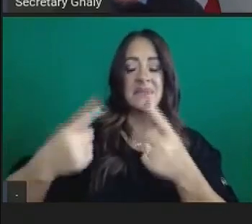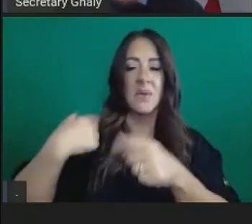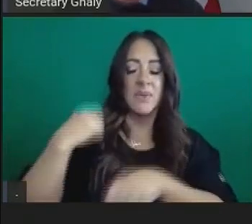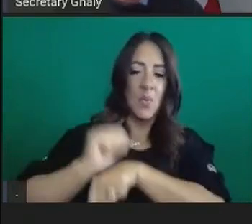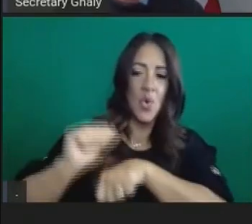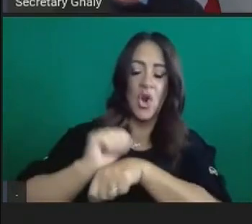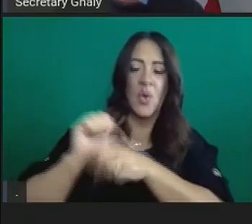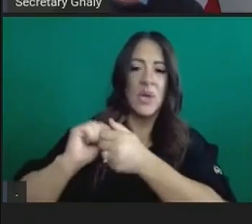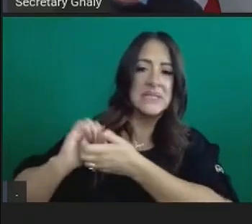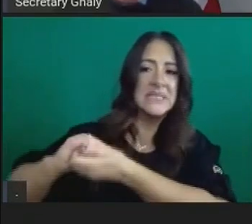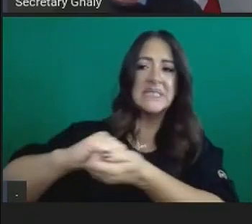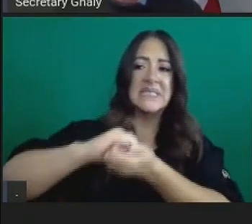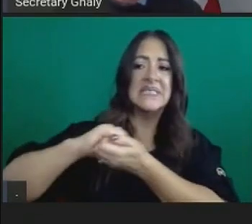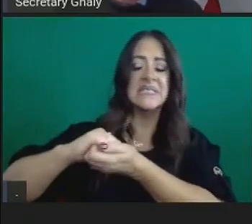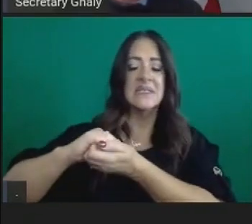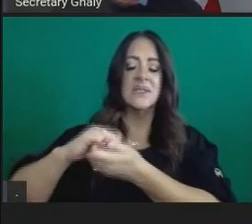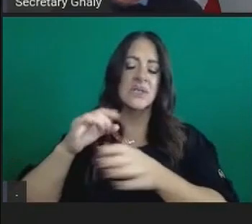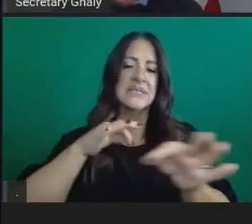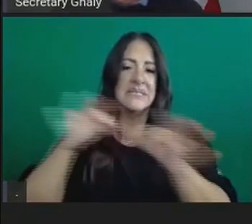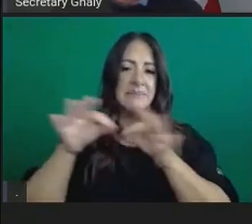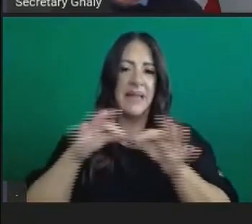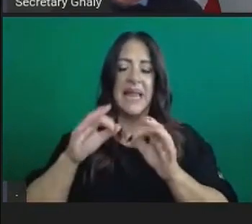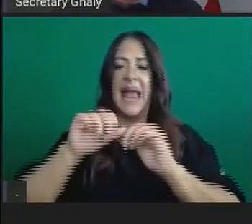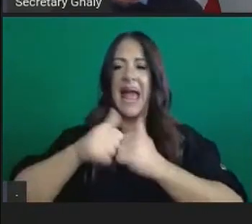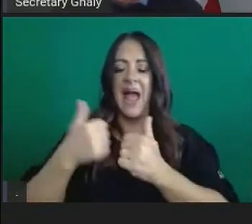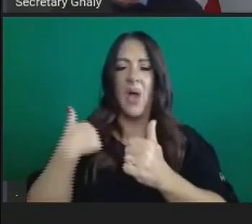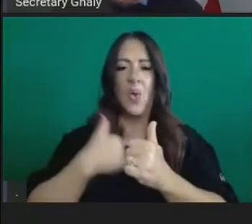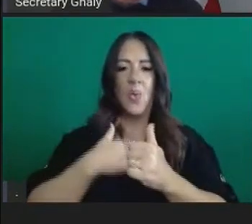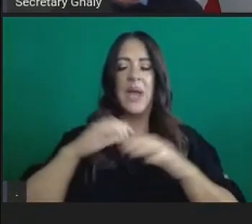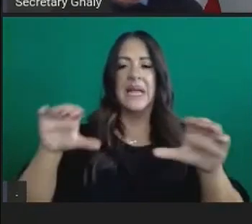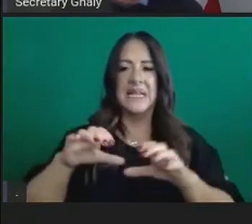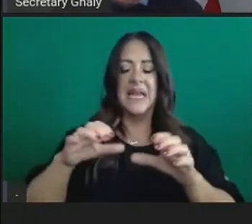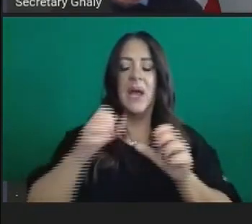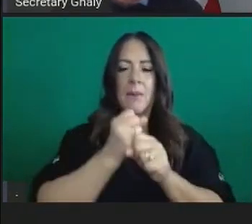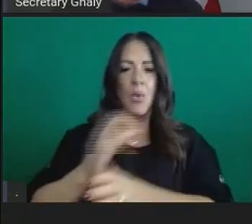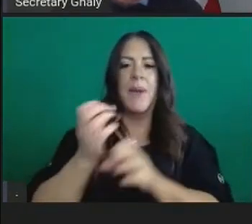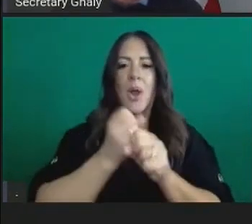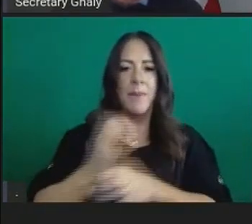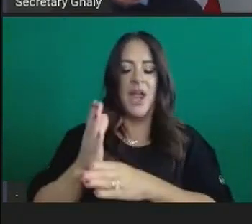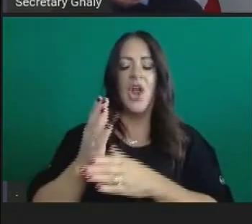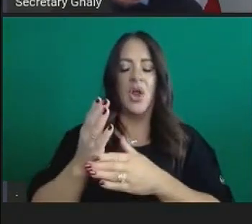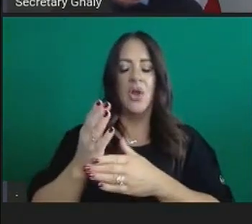THIS IS -- THIS IS WHAT WE HAVE WORKING WITH A NUMBER OF